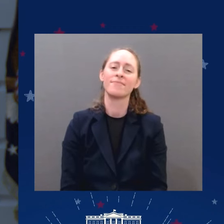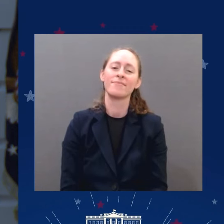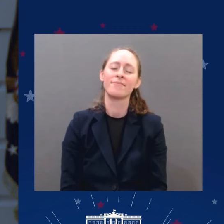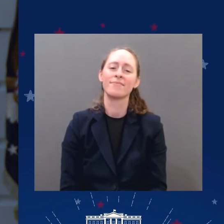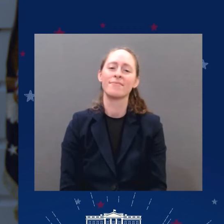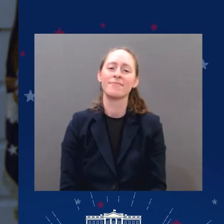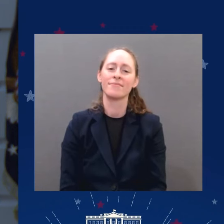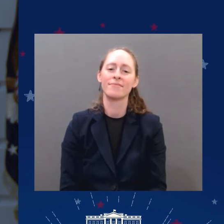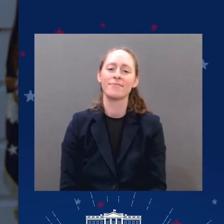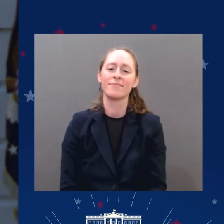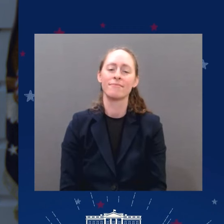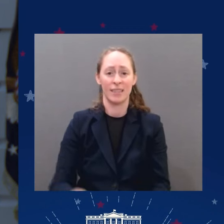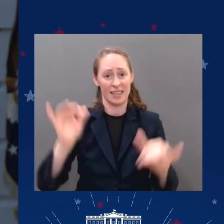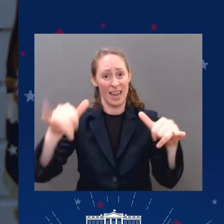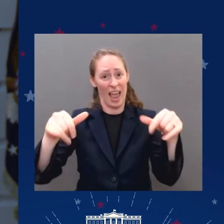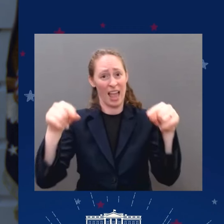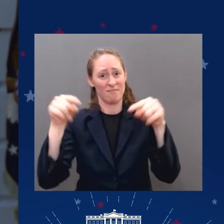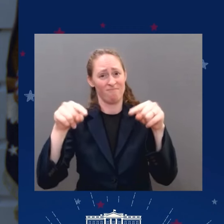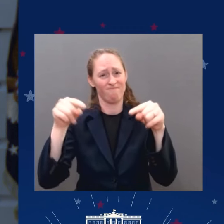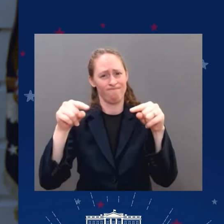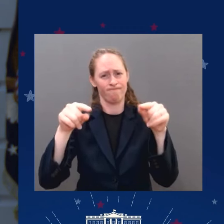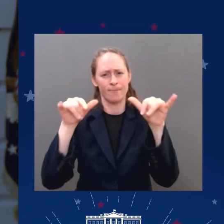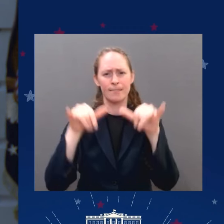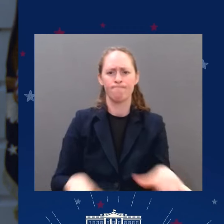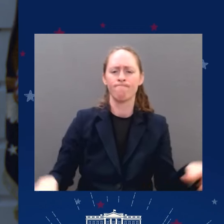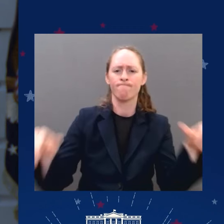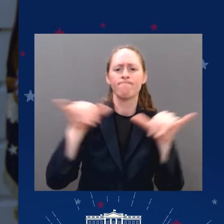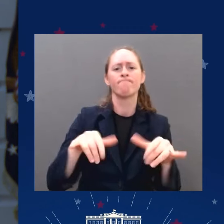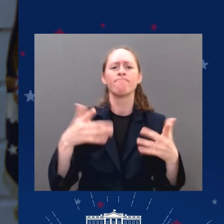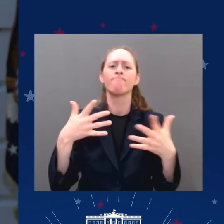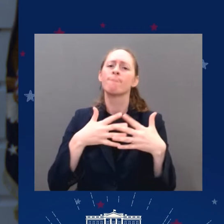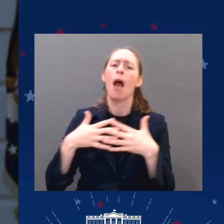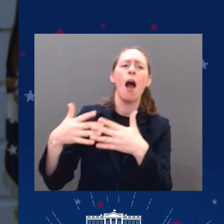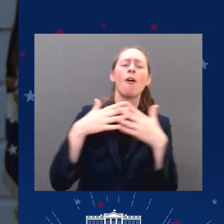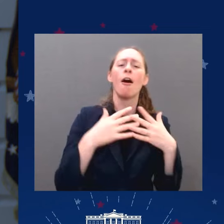no party, no interest can take precedent over the American project --